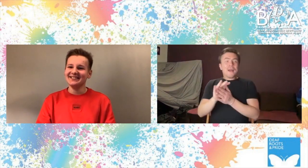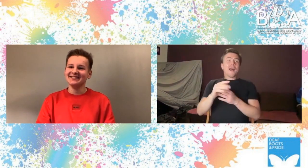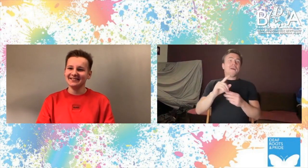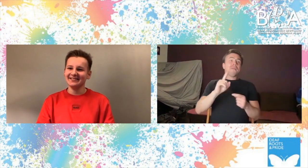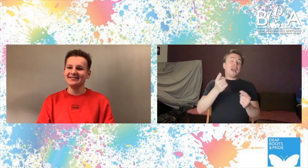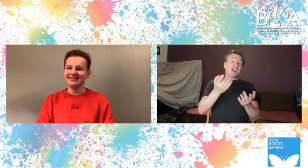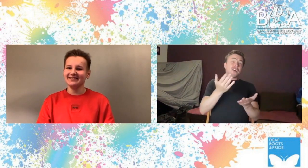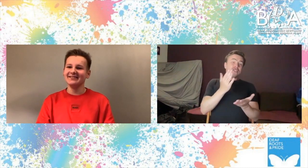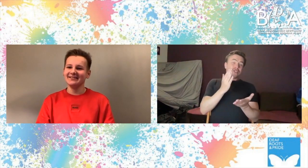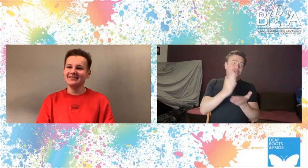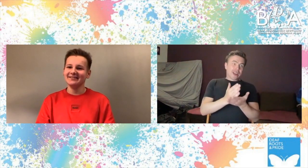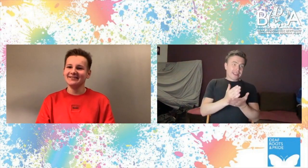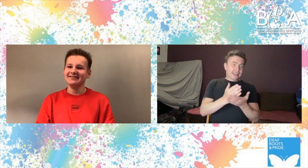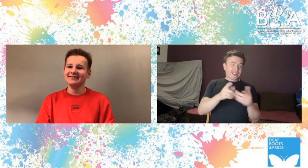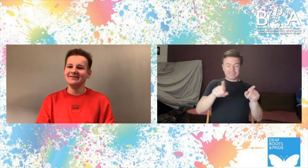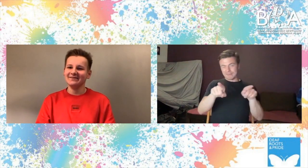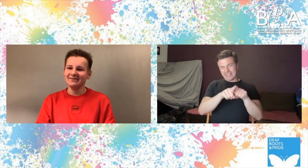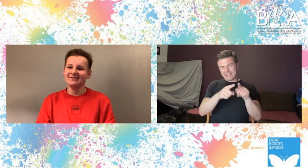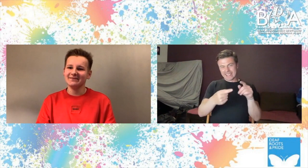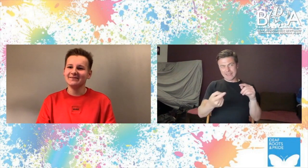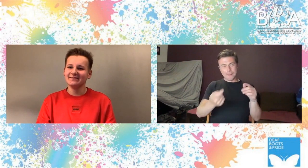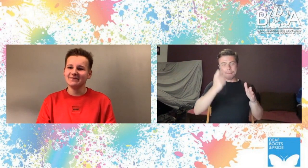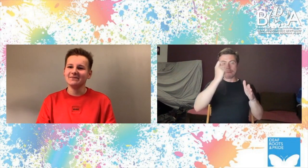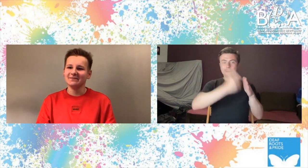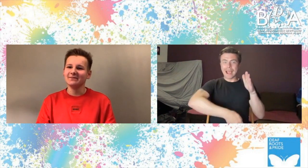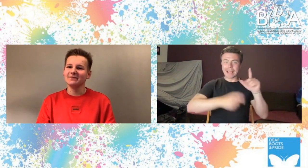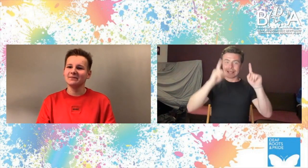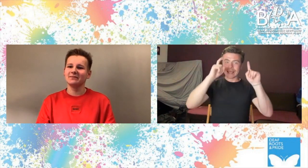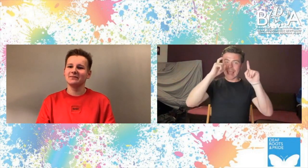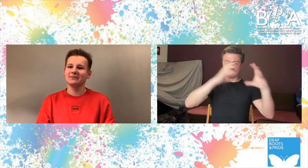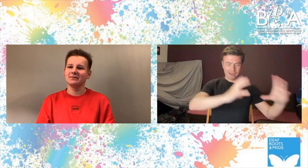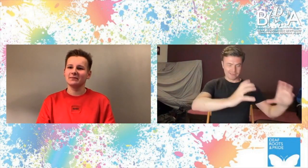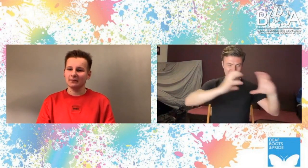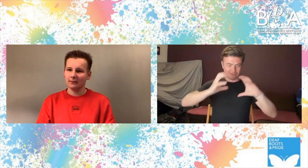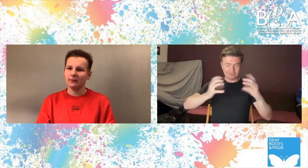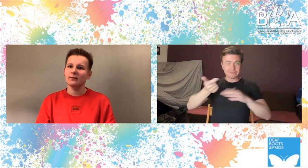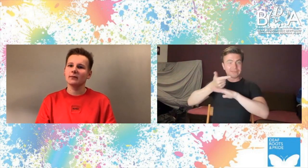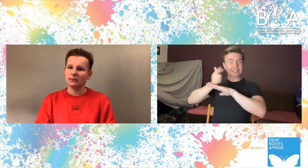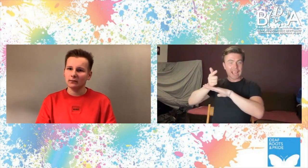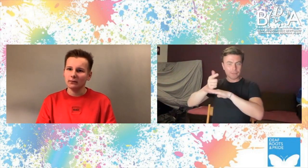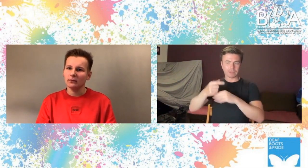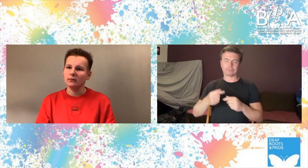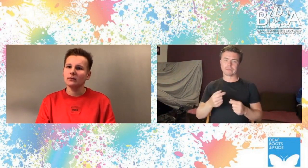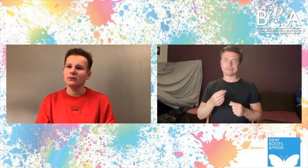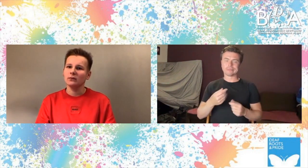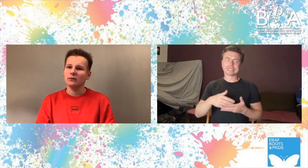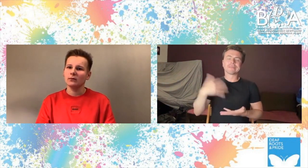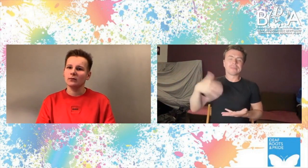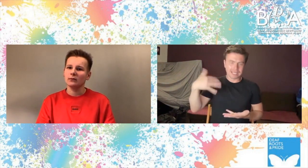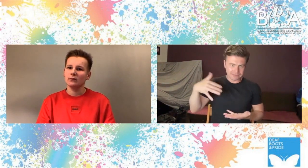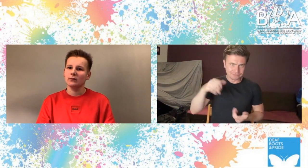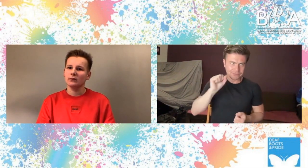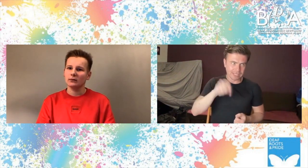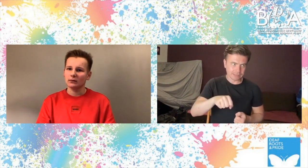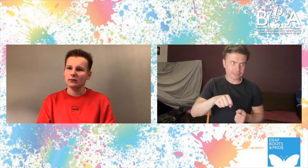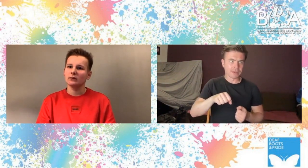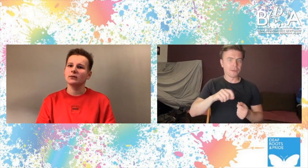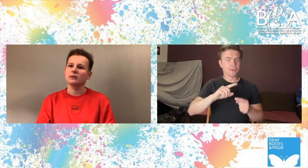Buying cameras and film cameras is an expensive business for sure.